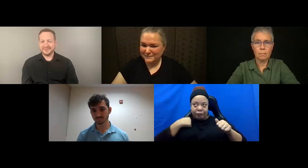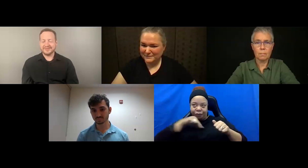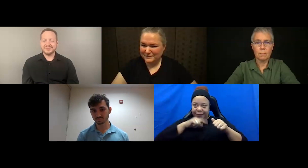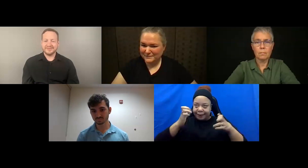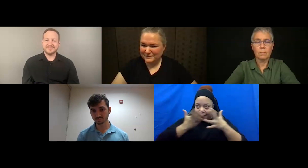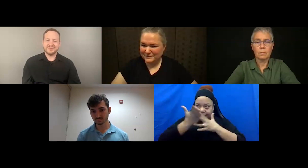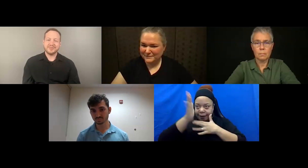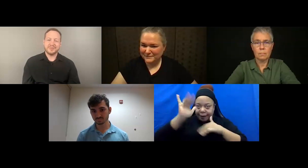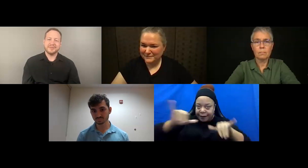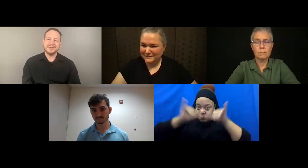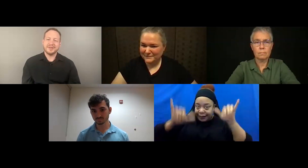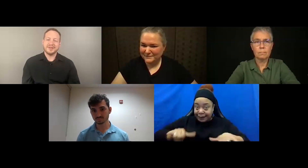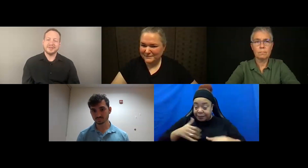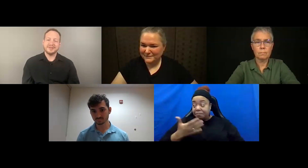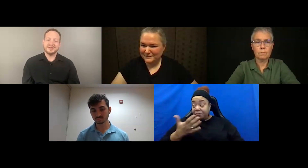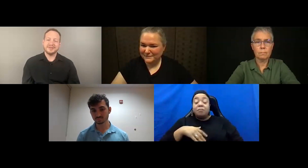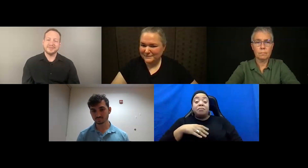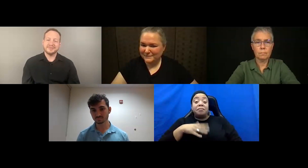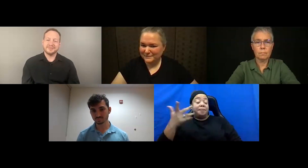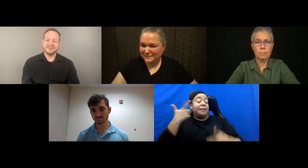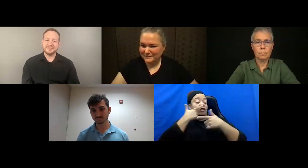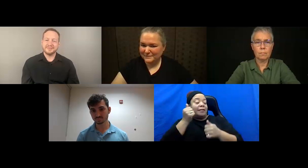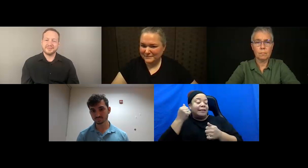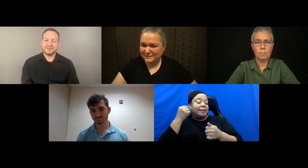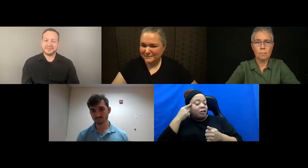How we learn to navigate that system?